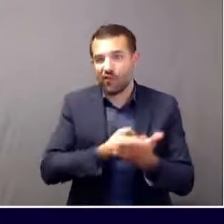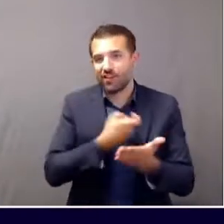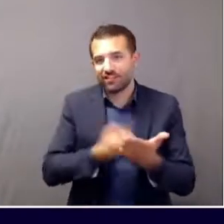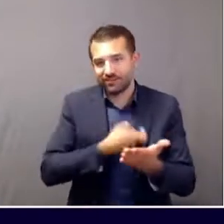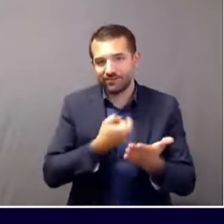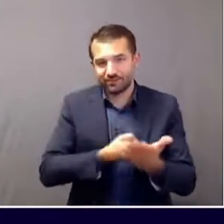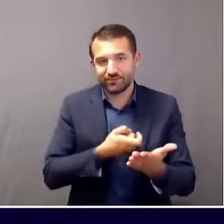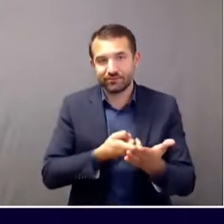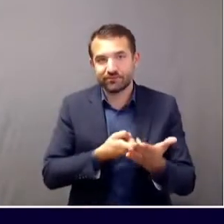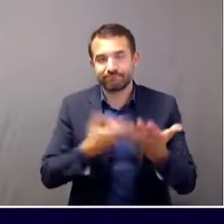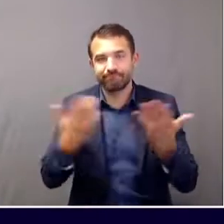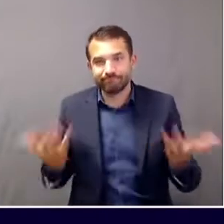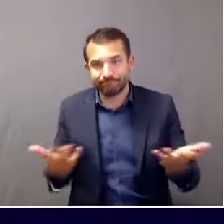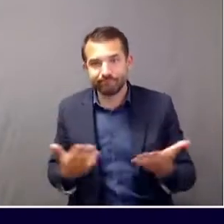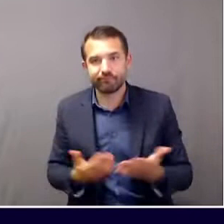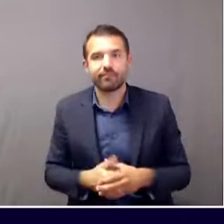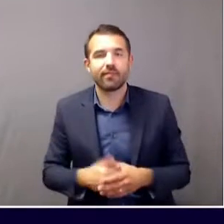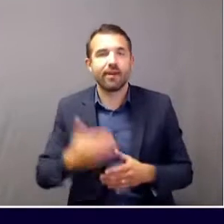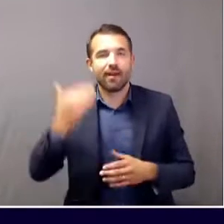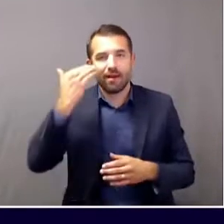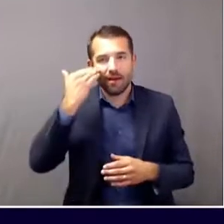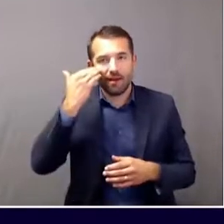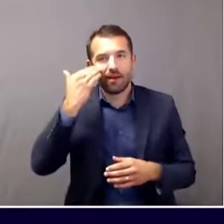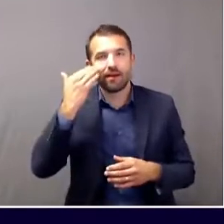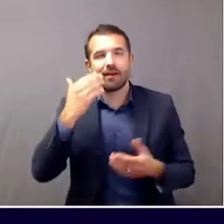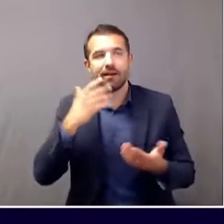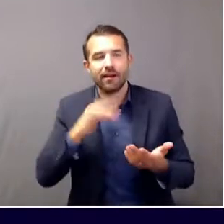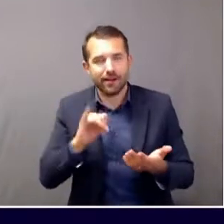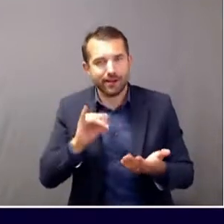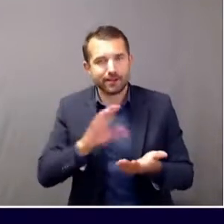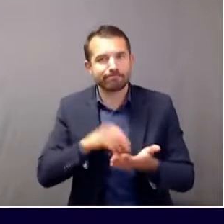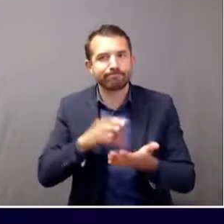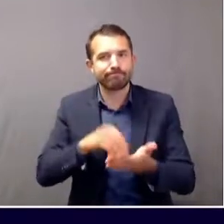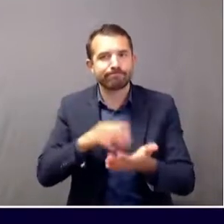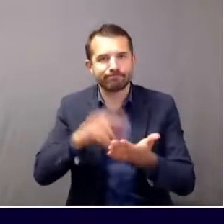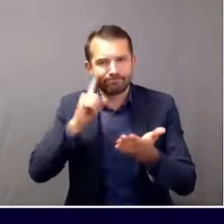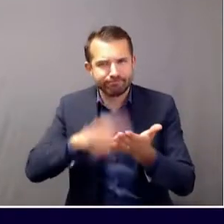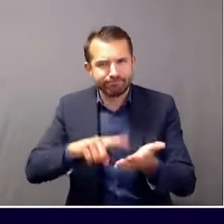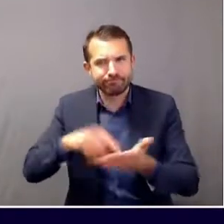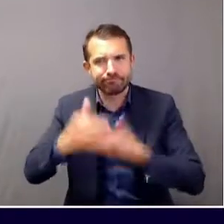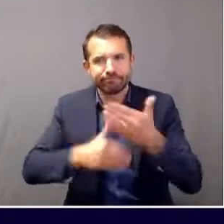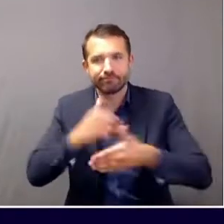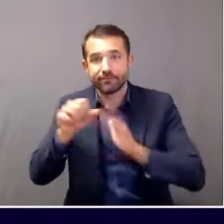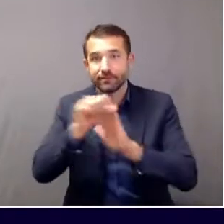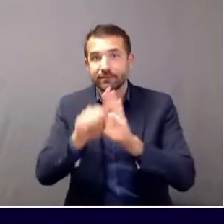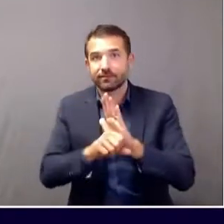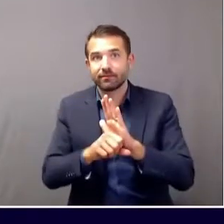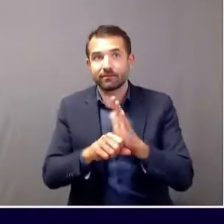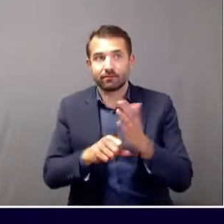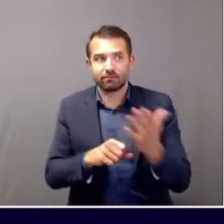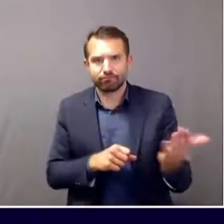things and we're learning from the outbreak investigations